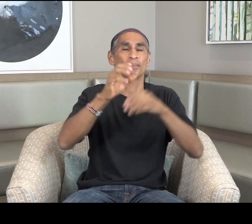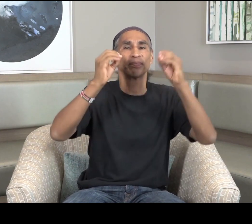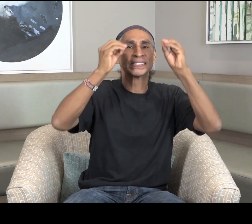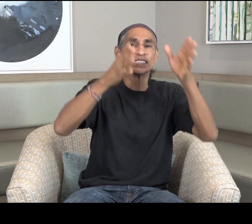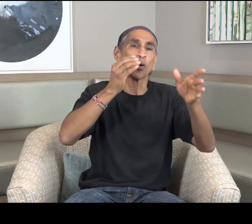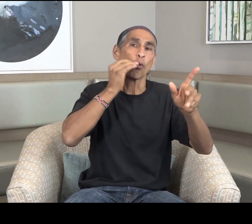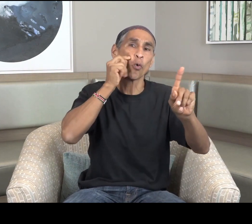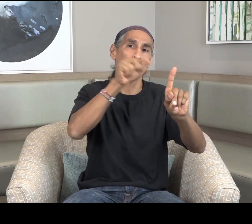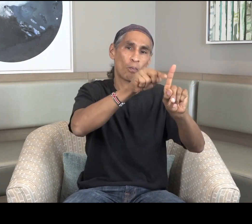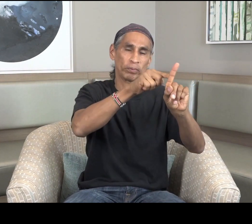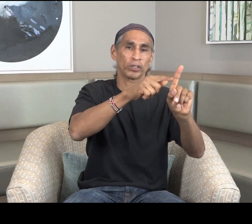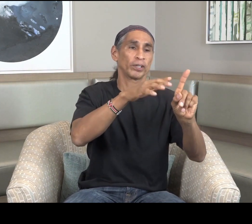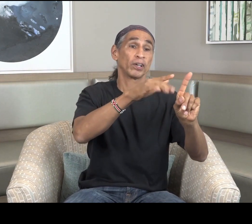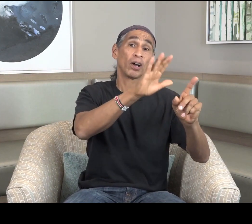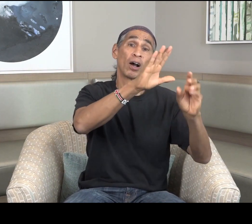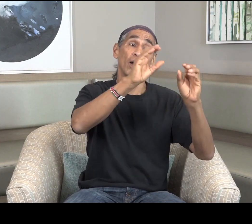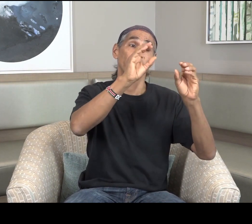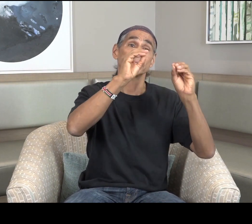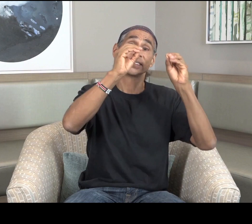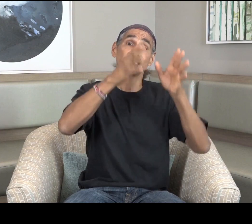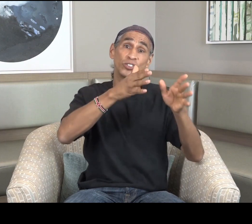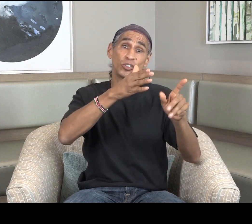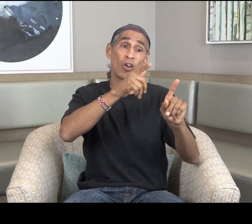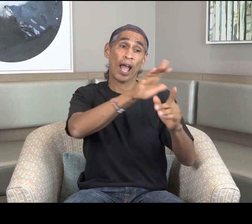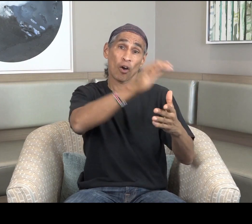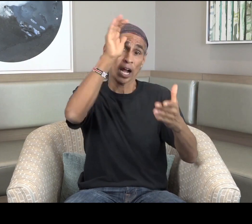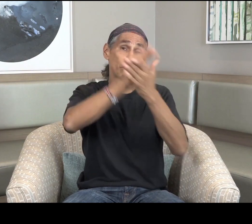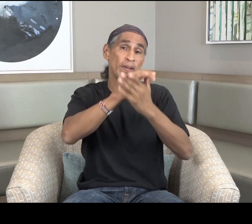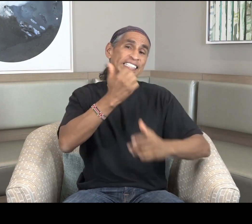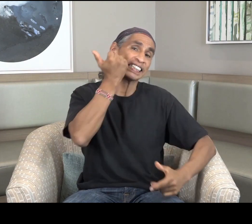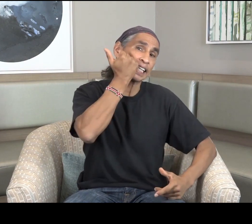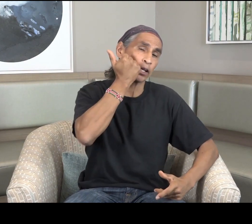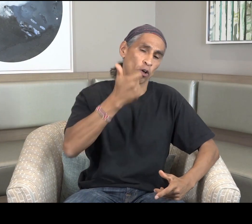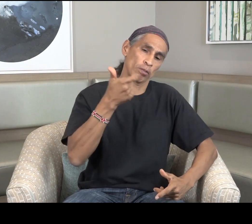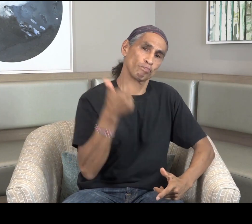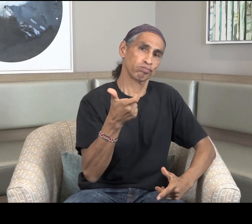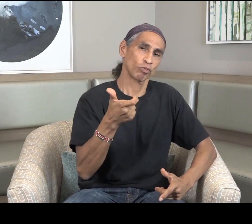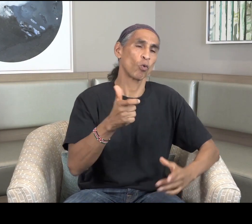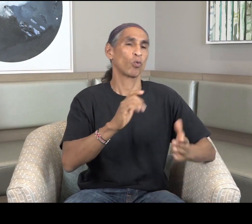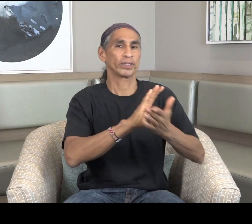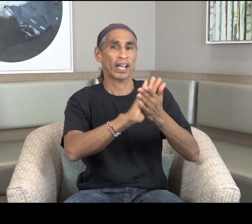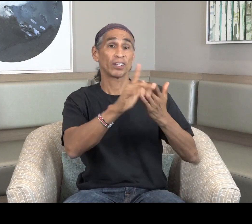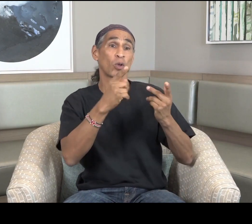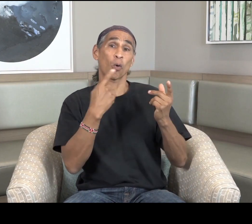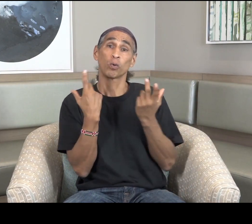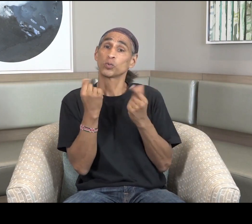we were going to umm.. visit a teacher cause uhh.. their husband is a dentist.